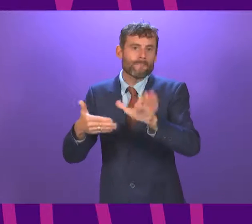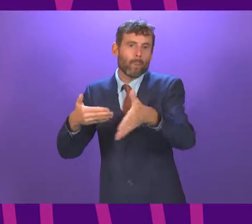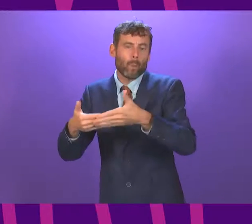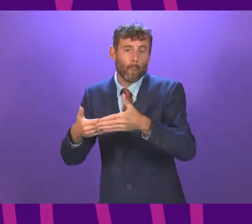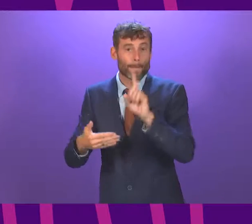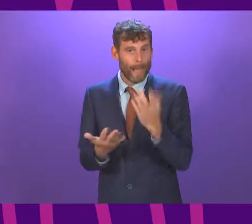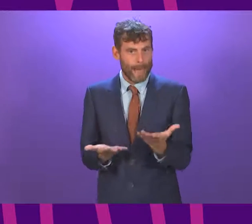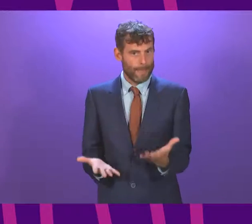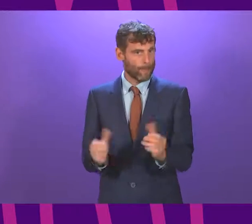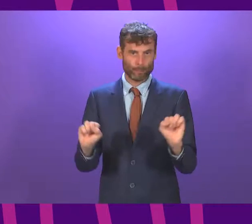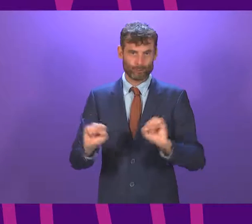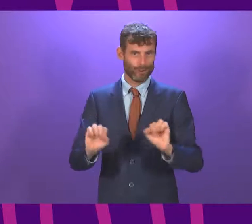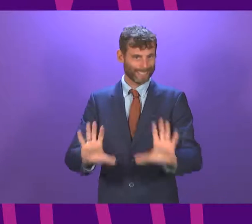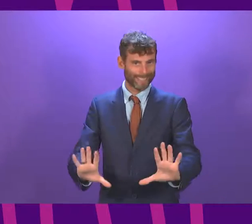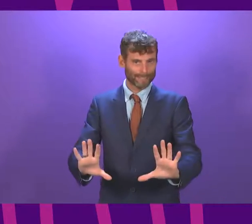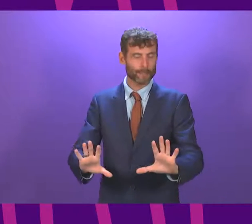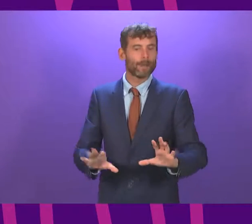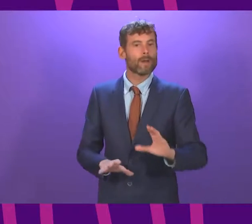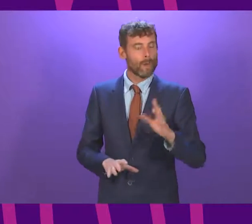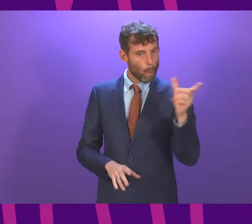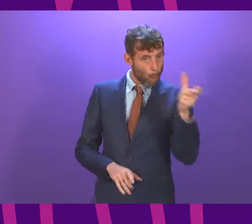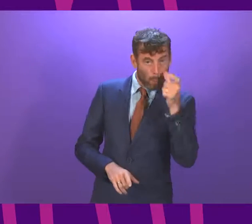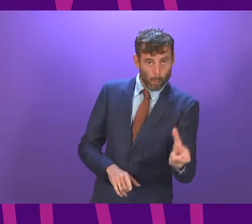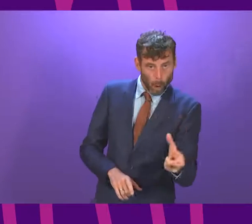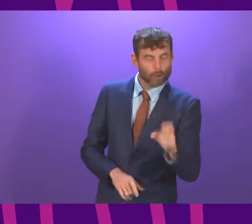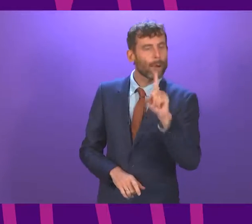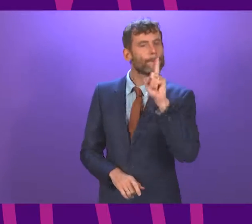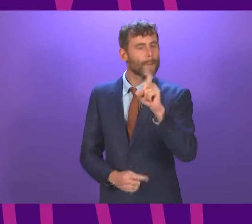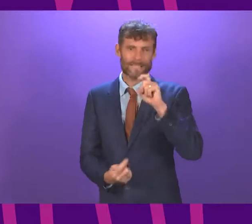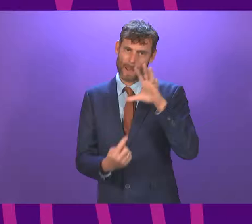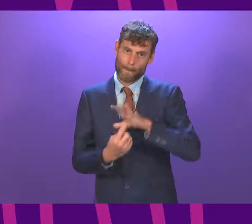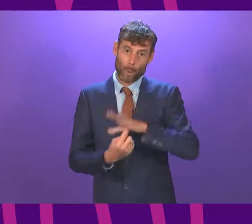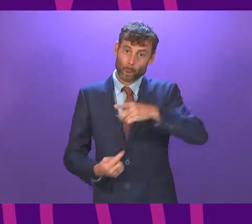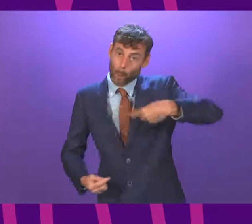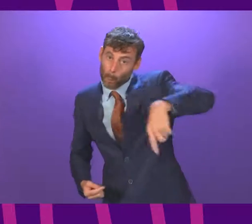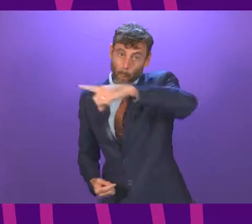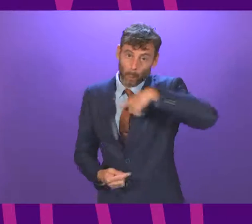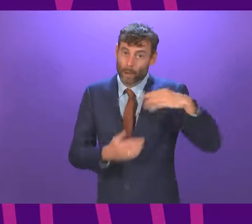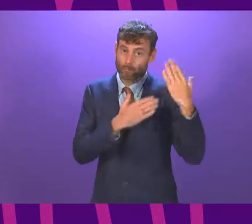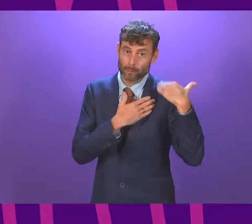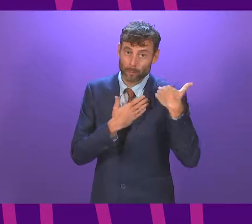There are many things that we can all do to protect ourselves, our communities and our